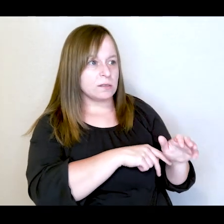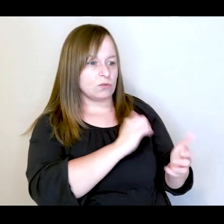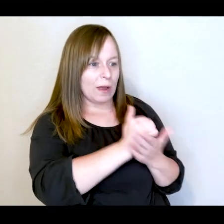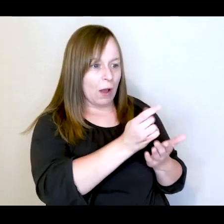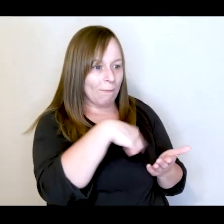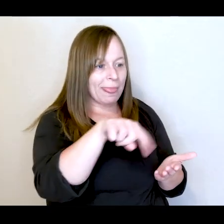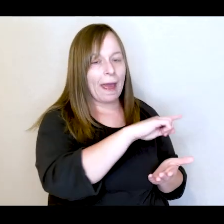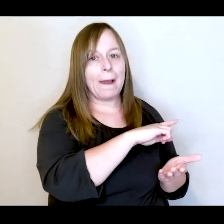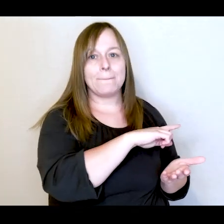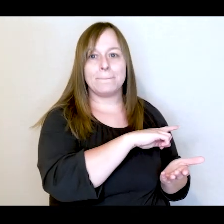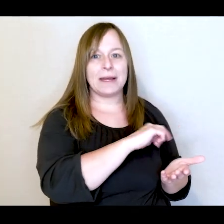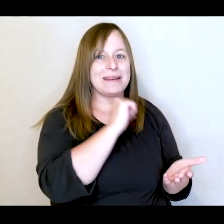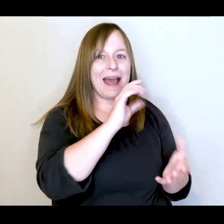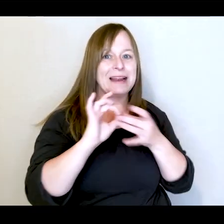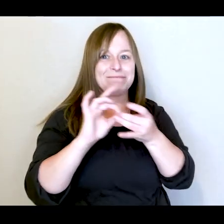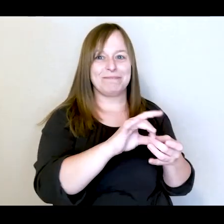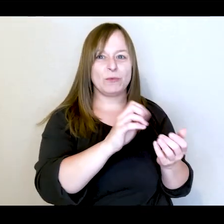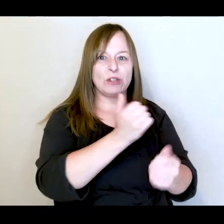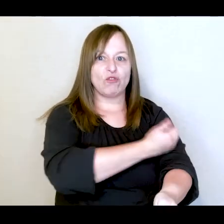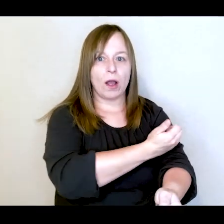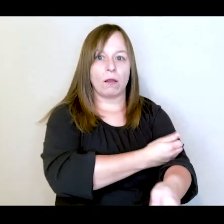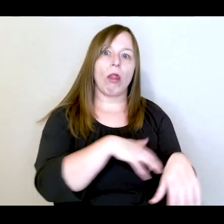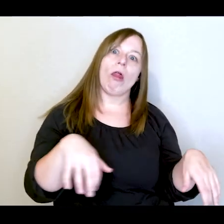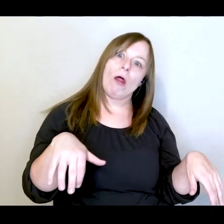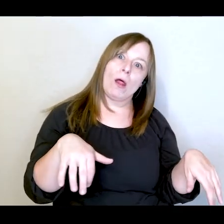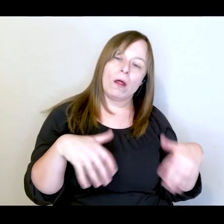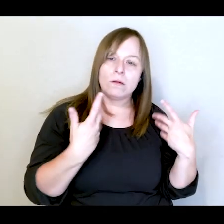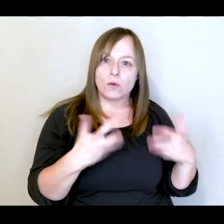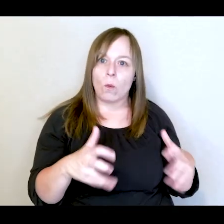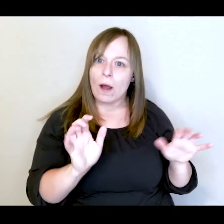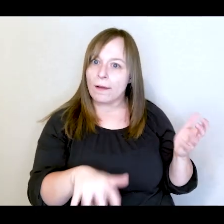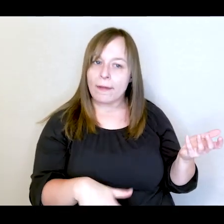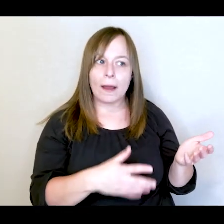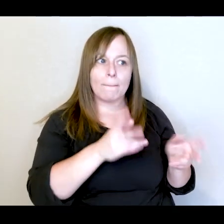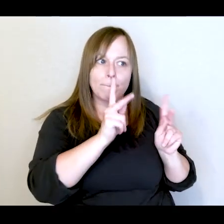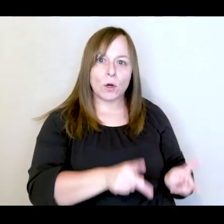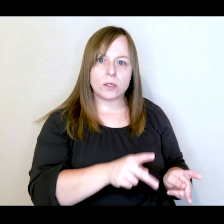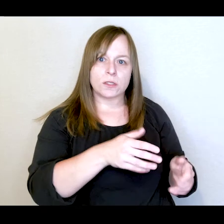ways to do that that are not drugging someone. And so a person has the right to